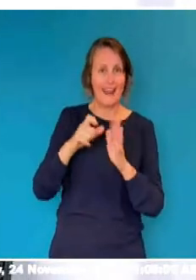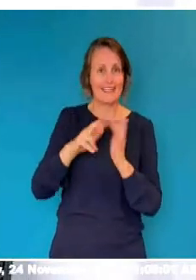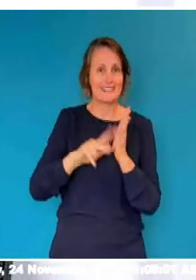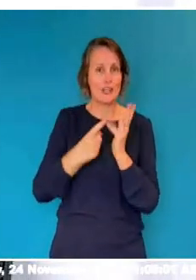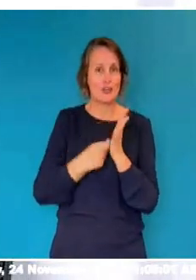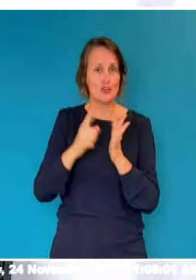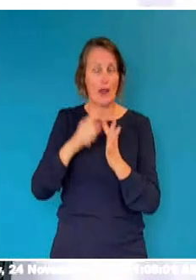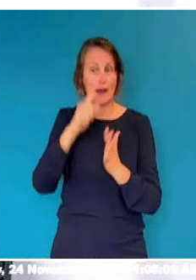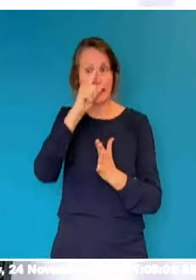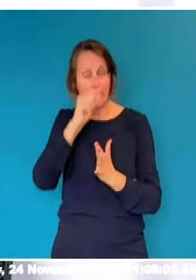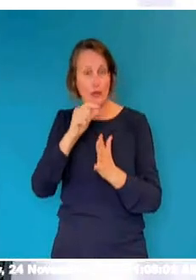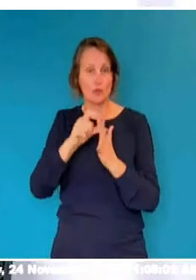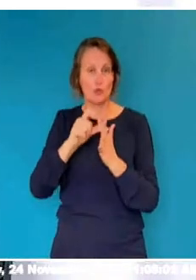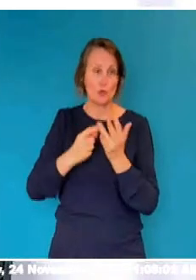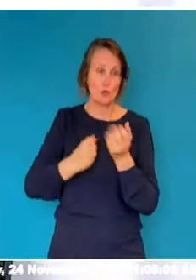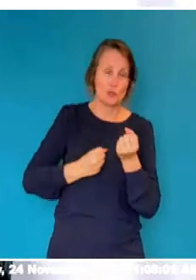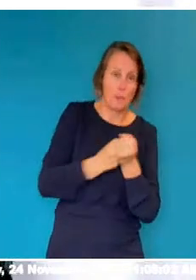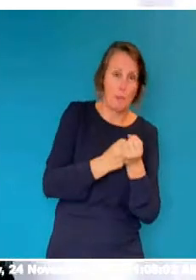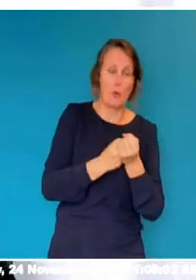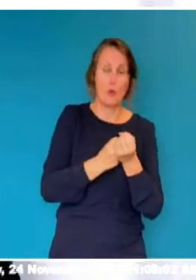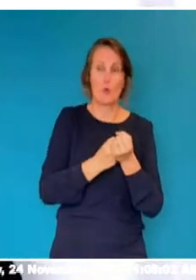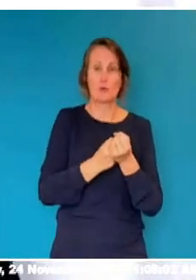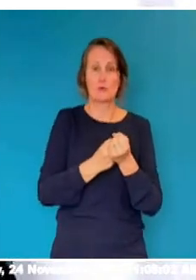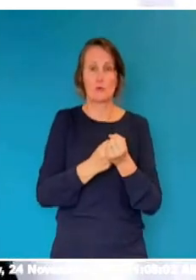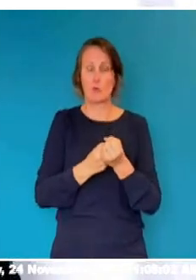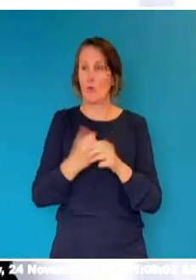to do to provide accommodations or support in this area?